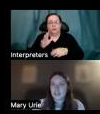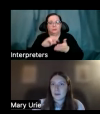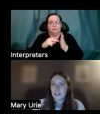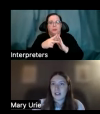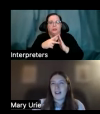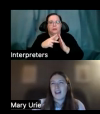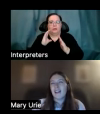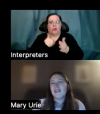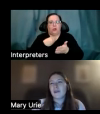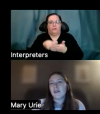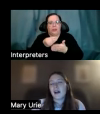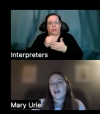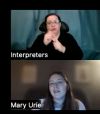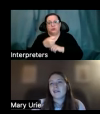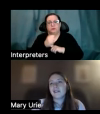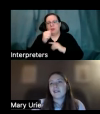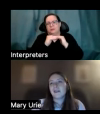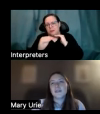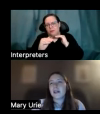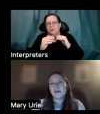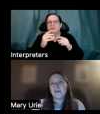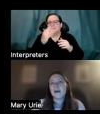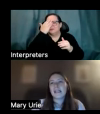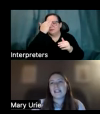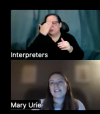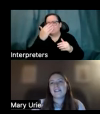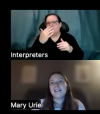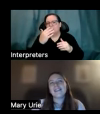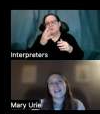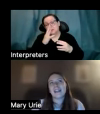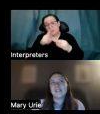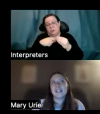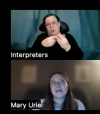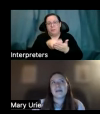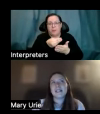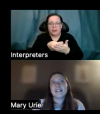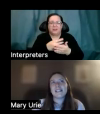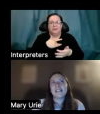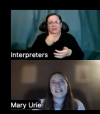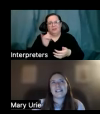situation. And so that, you know, when you're talking about money, you're like, Okay, I feel like maybe this isn't as